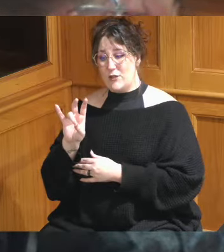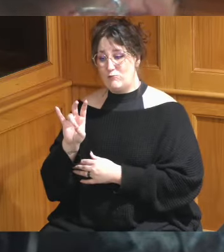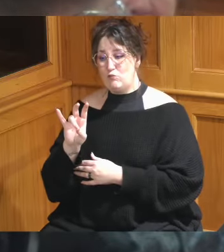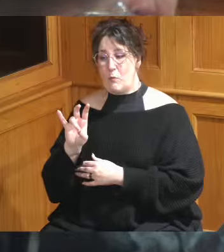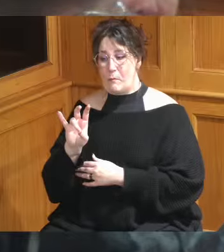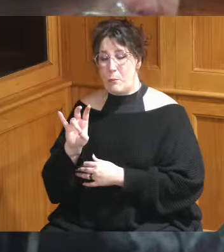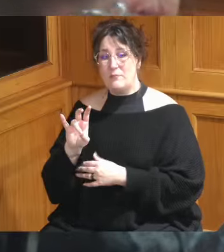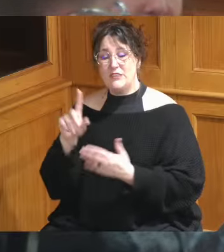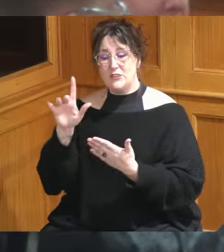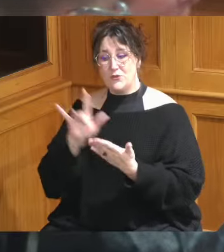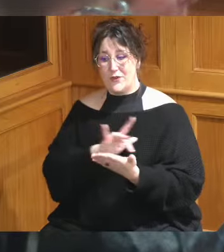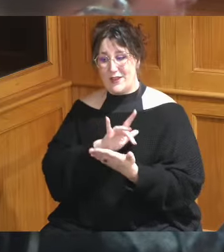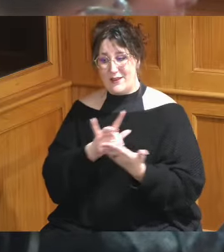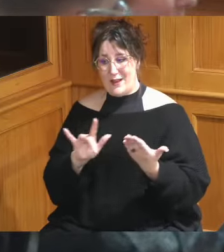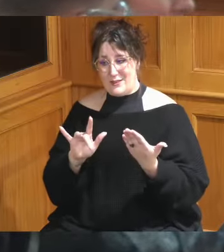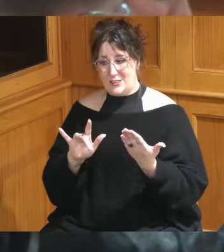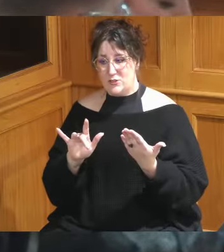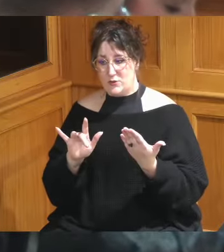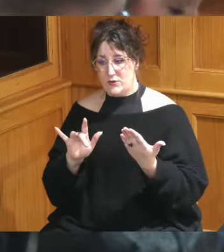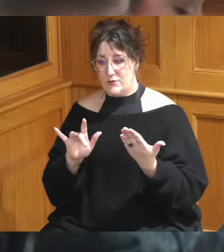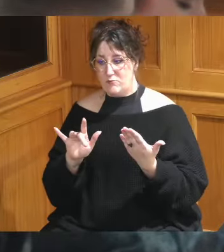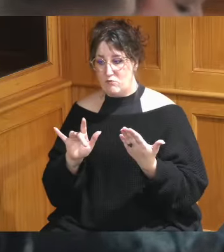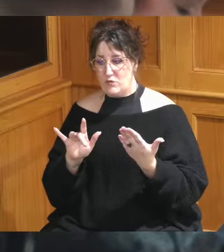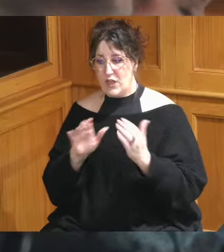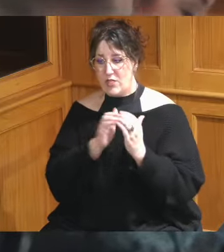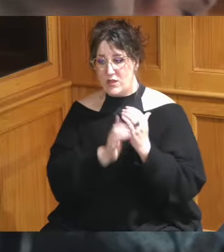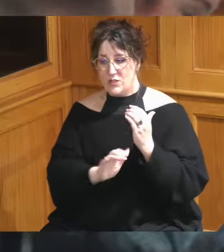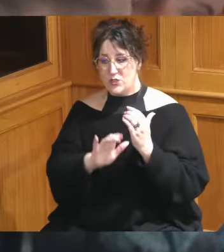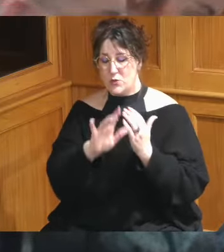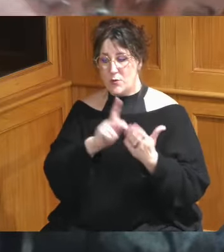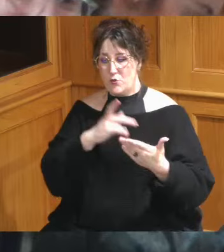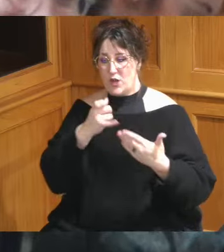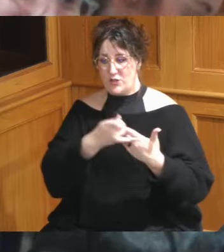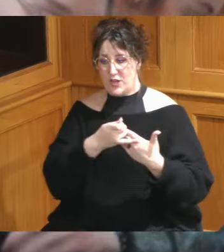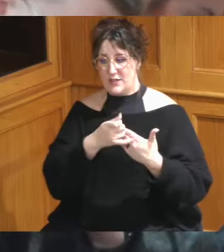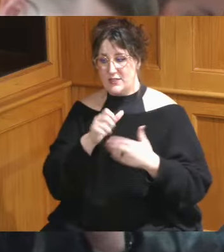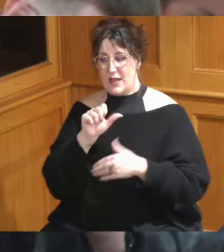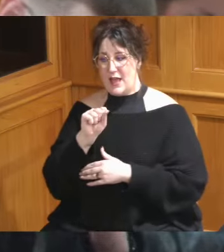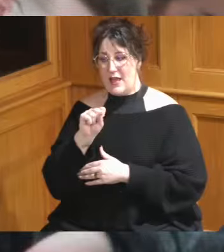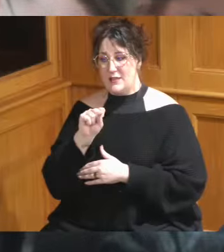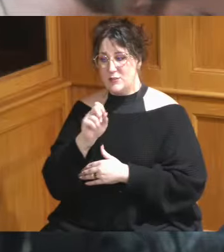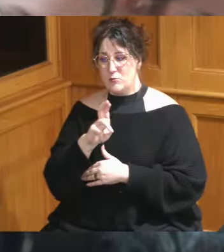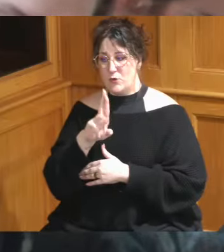Stream Drive and Asbury Road local sewer project. This project was initiated in 2011 by petition